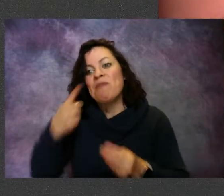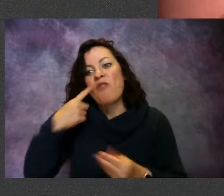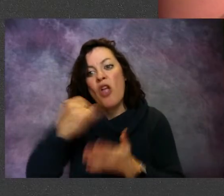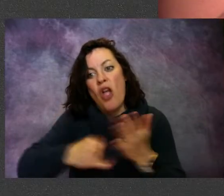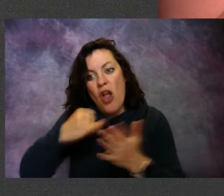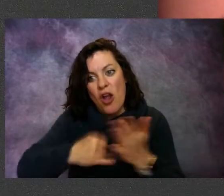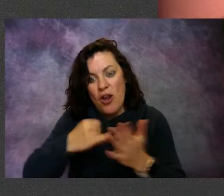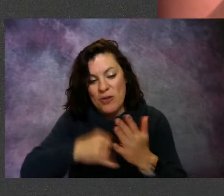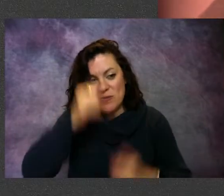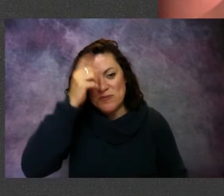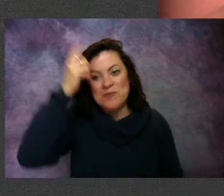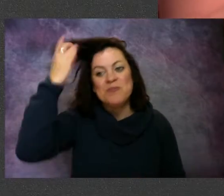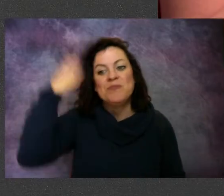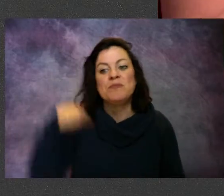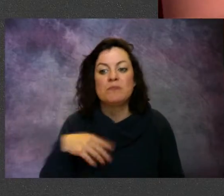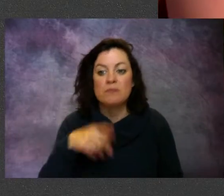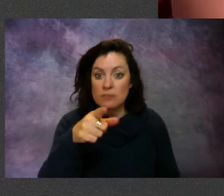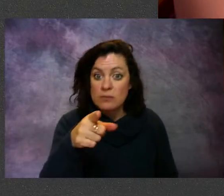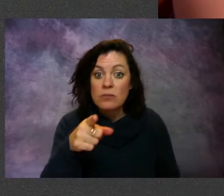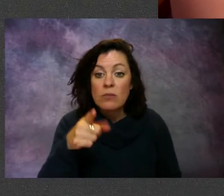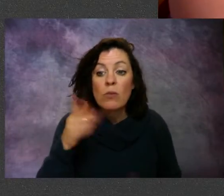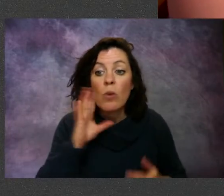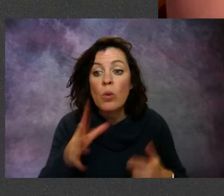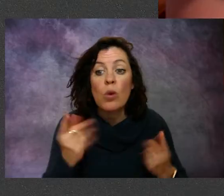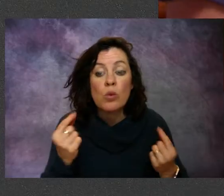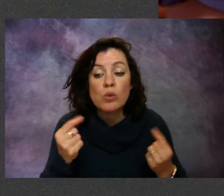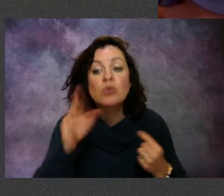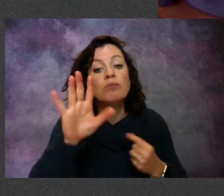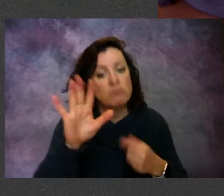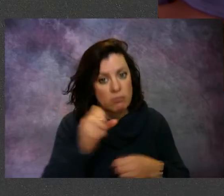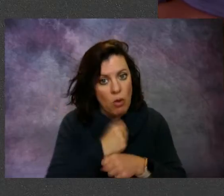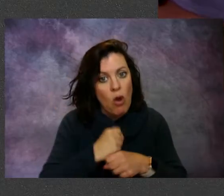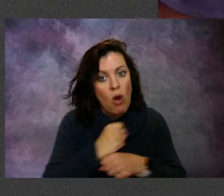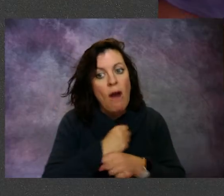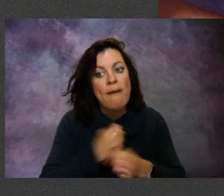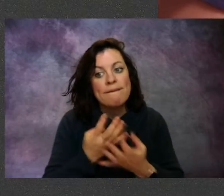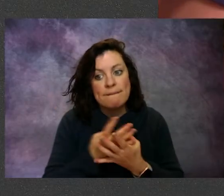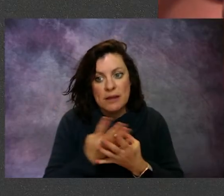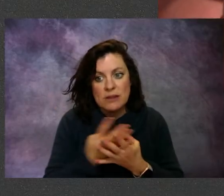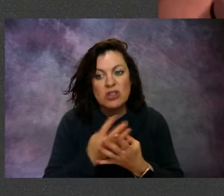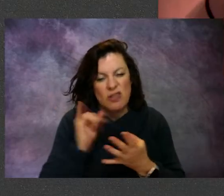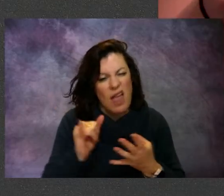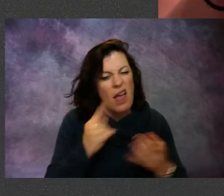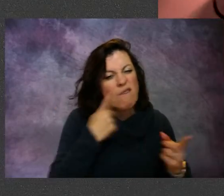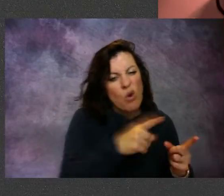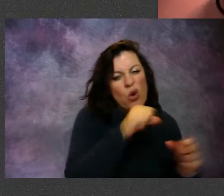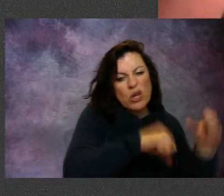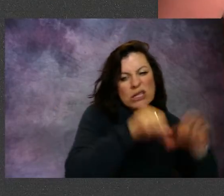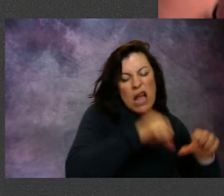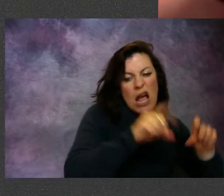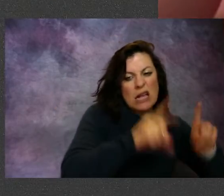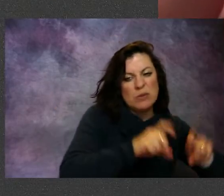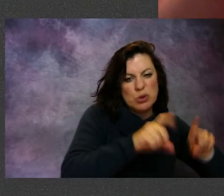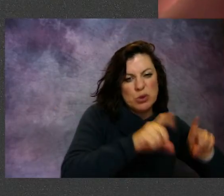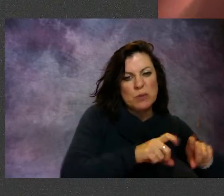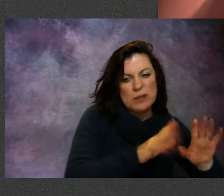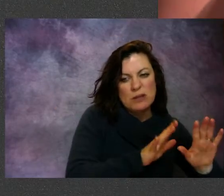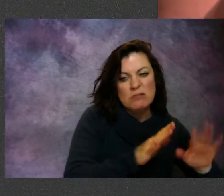your own coffee filter from our science experiment, the key, the important part, is to make sure